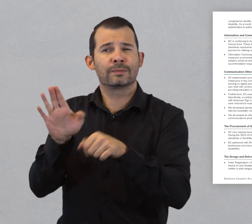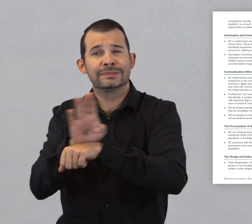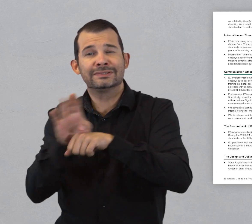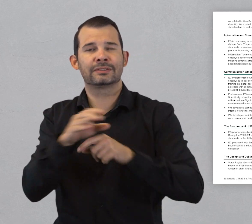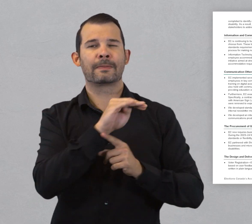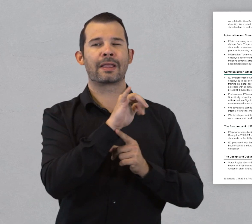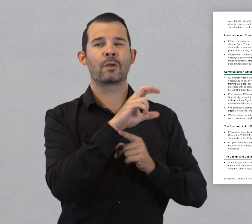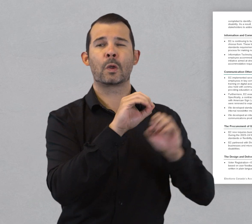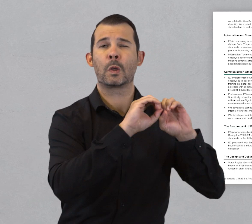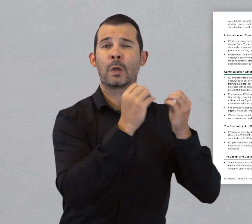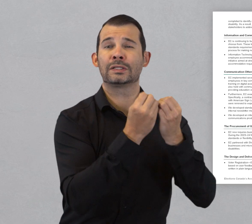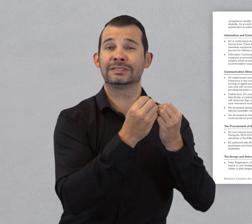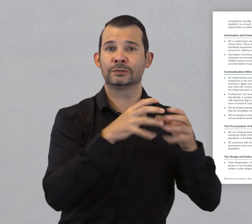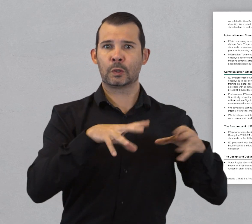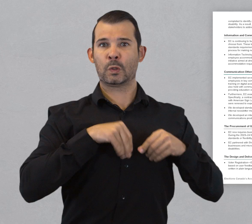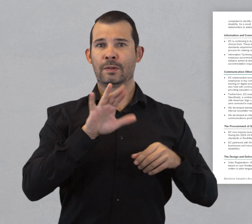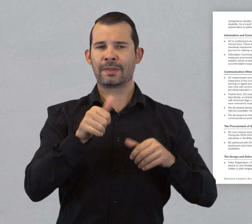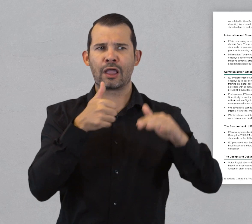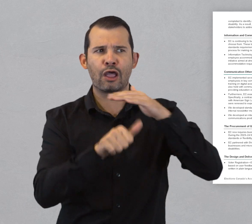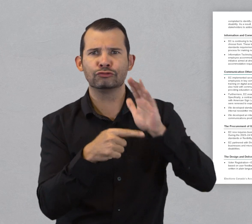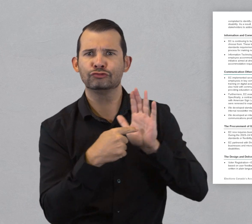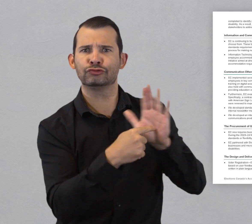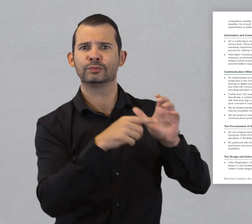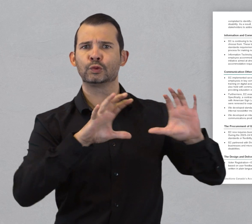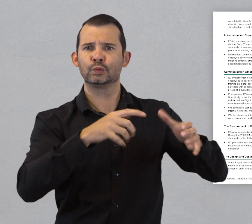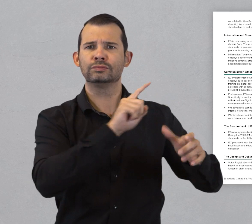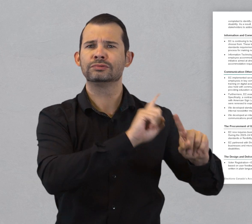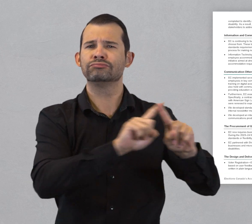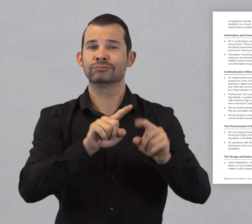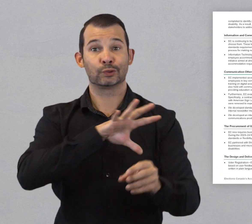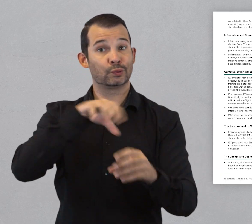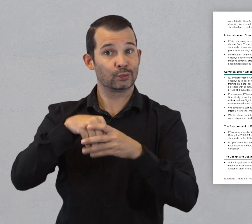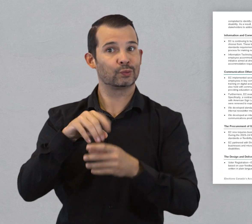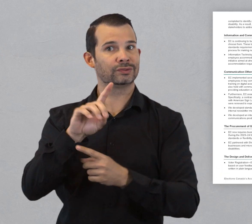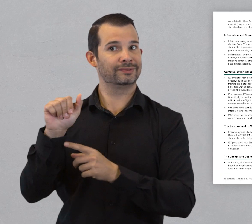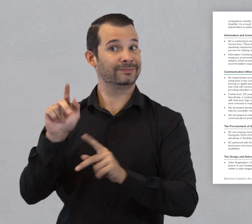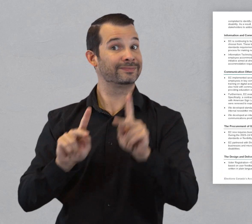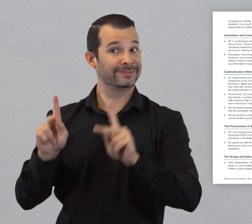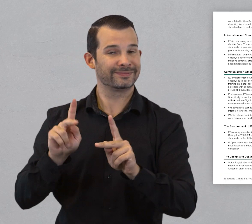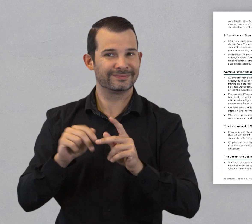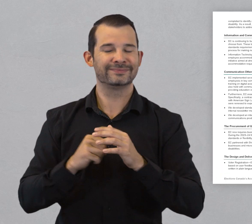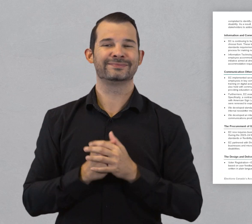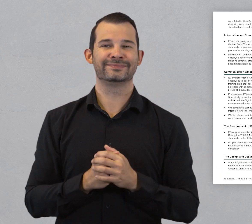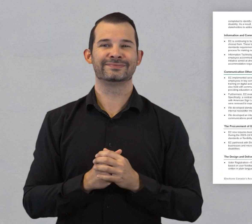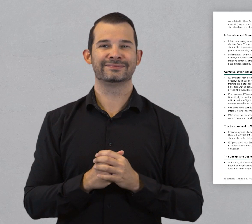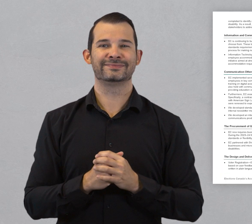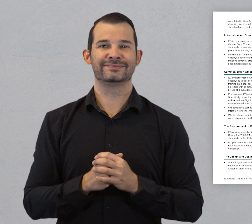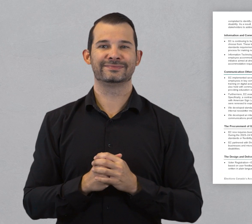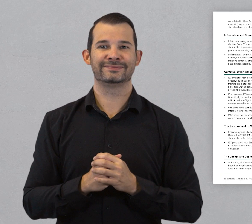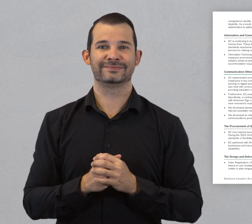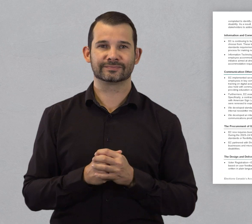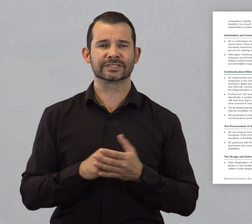micro-organizations owned by underrepresented groups, including people with disabilities.